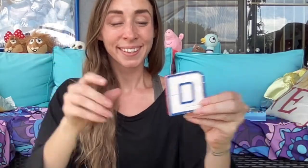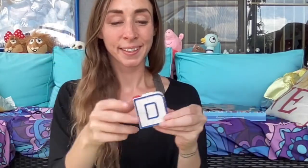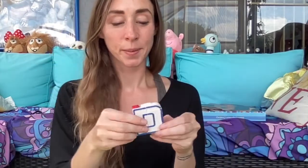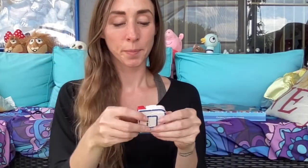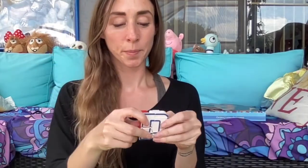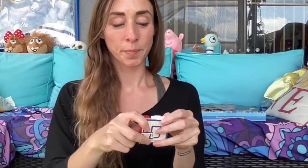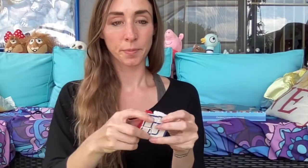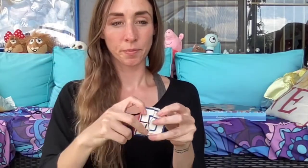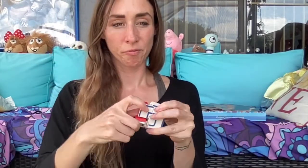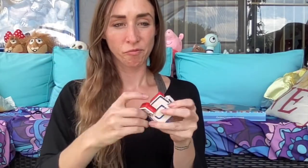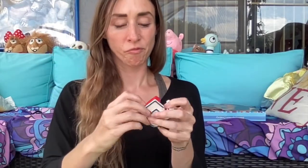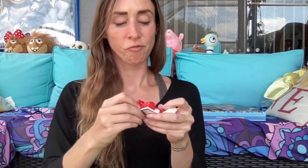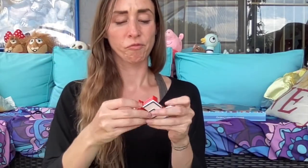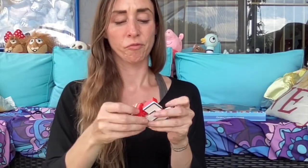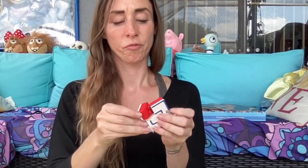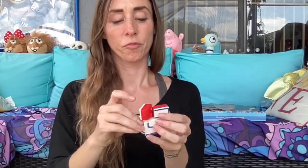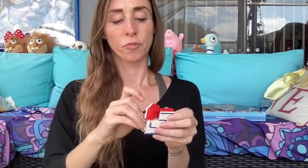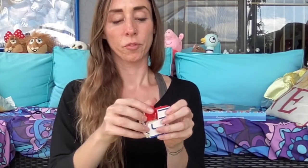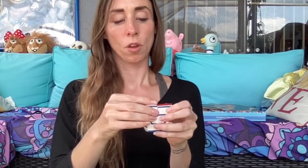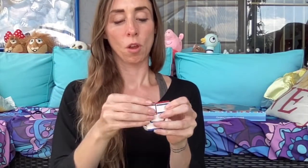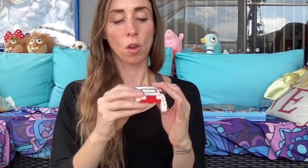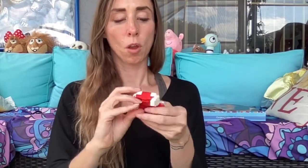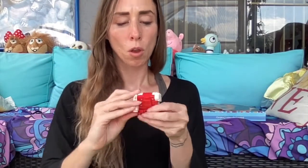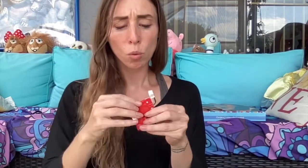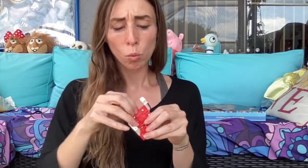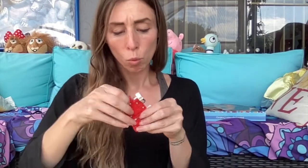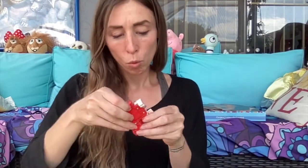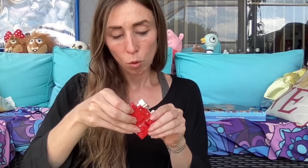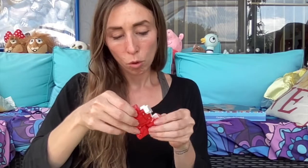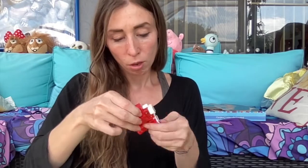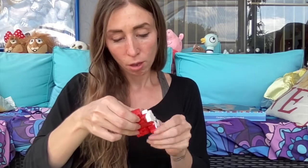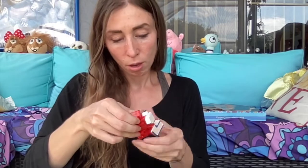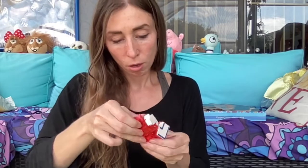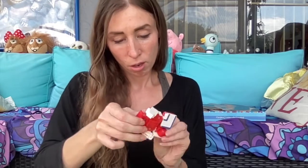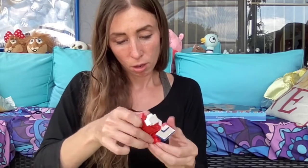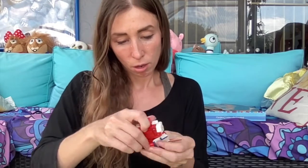d